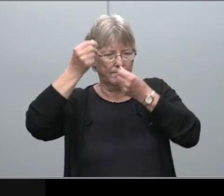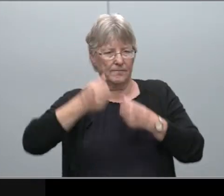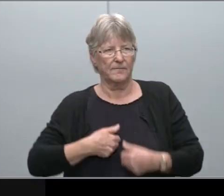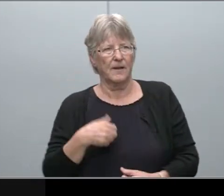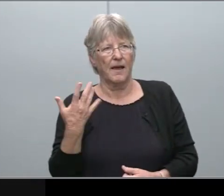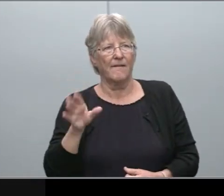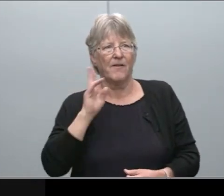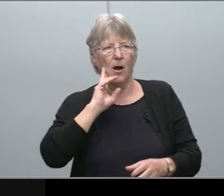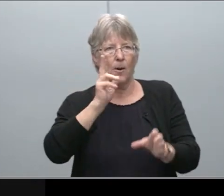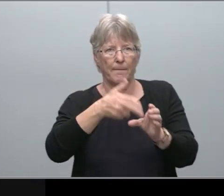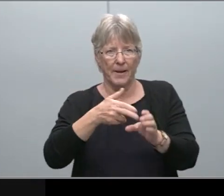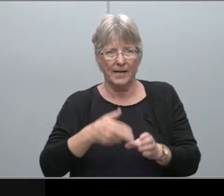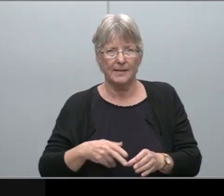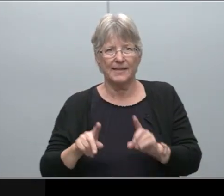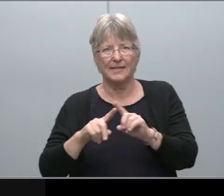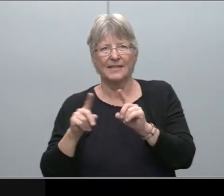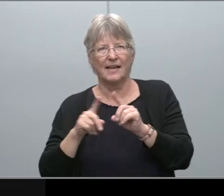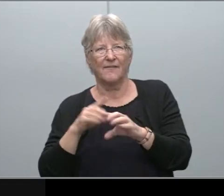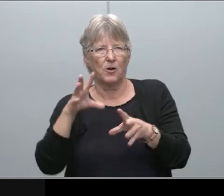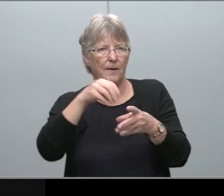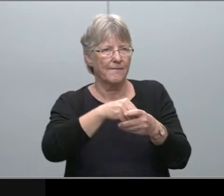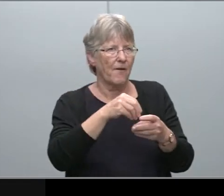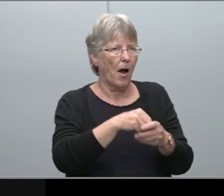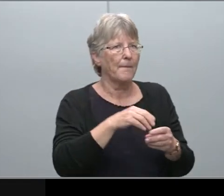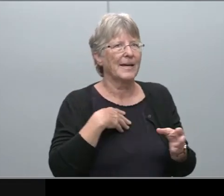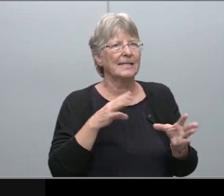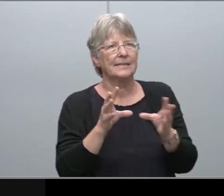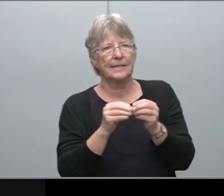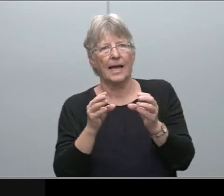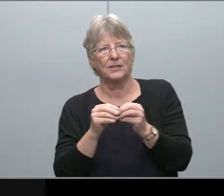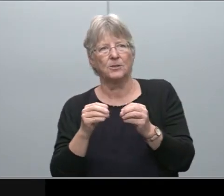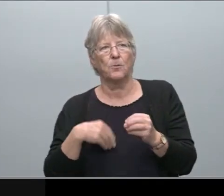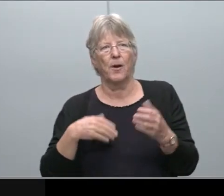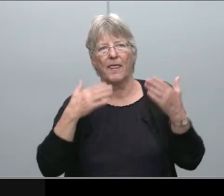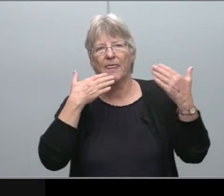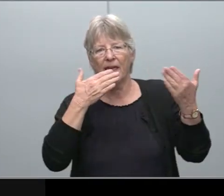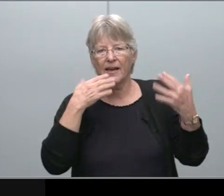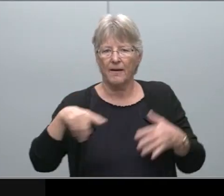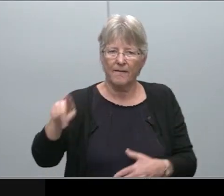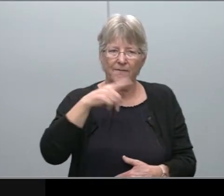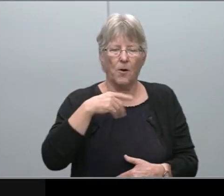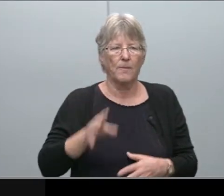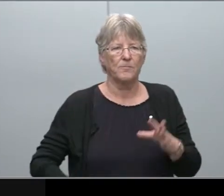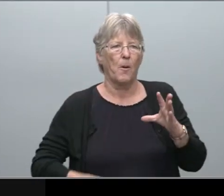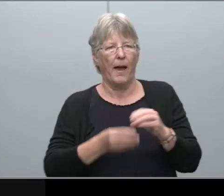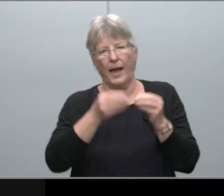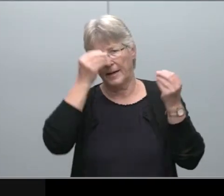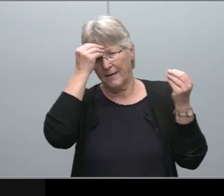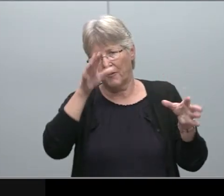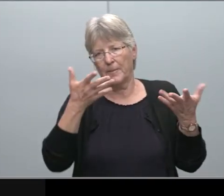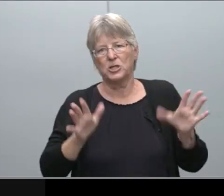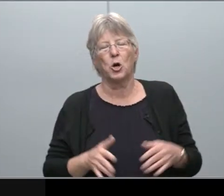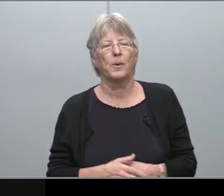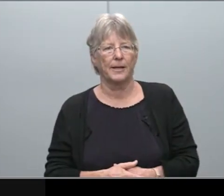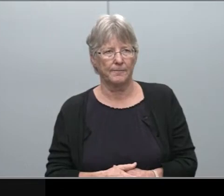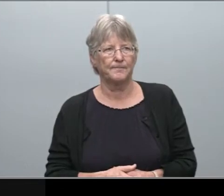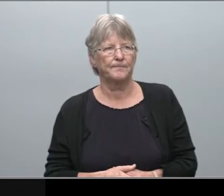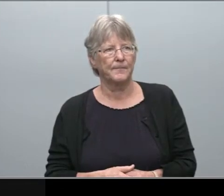There's a raise hand feature, and the way you access that is by going to participants and hovering on your name.